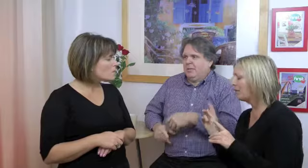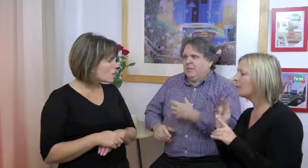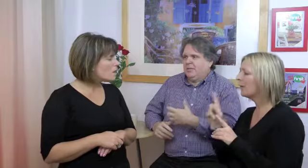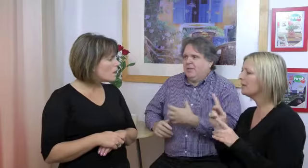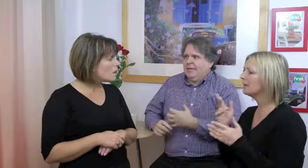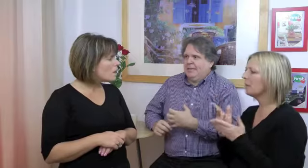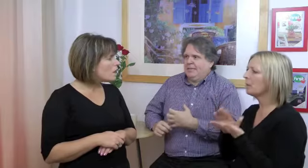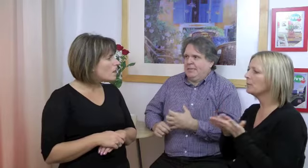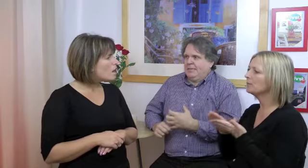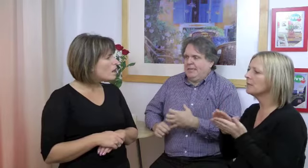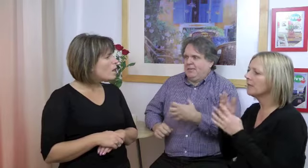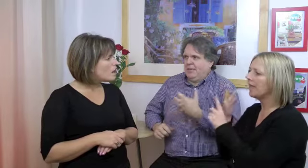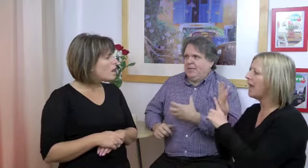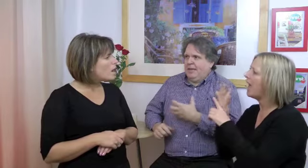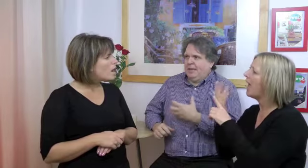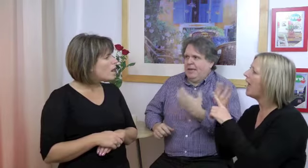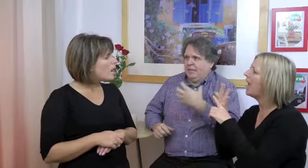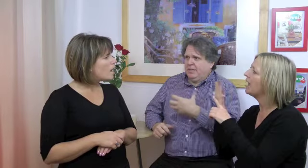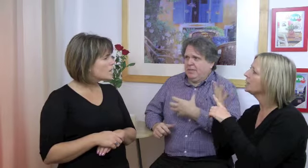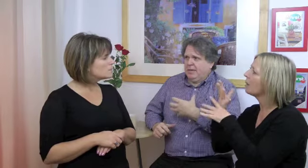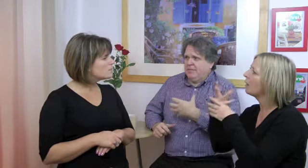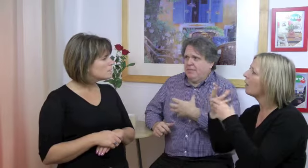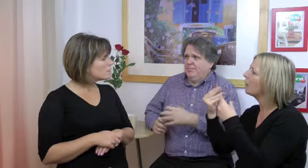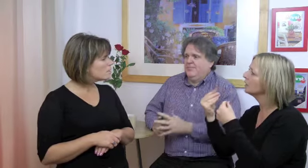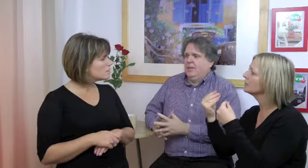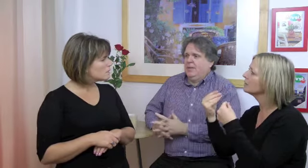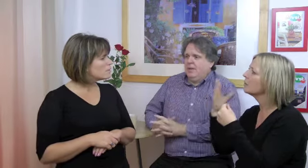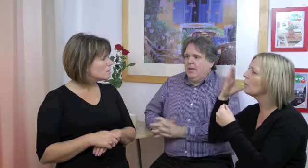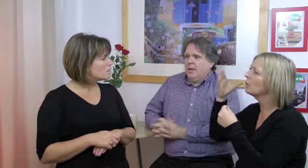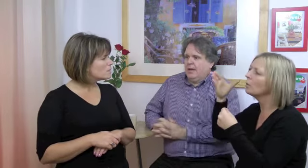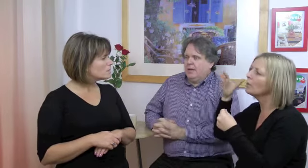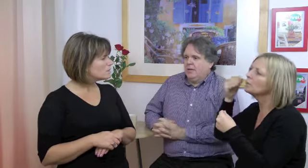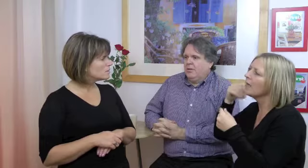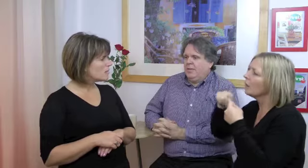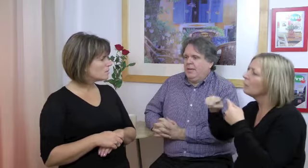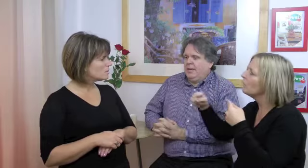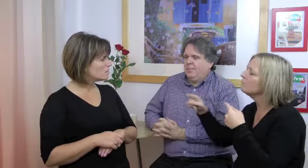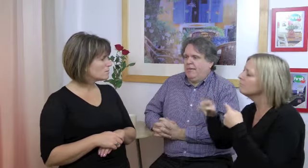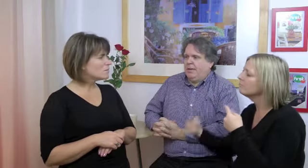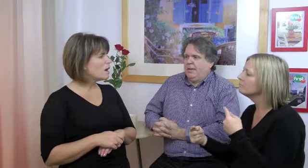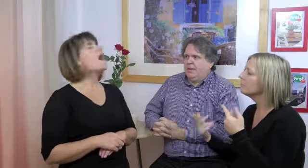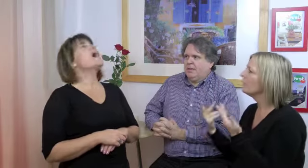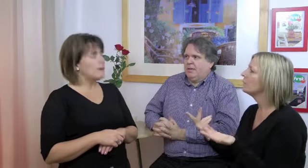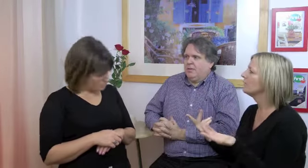the loss of the hairs in the ears that conduct sound. Nobody knows whether it starts from